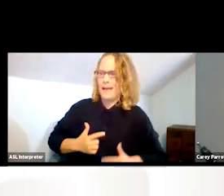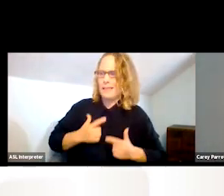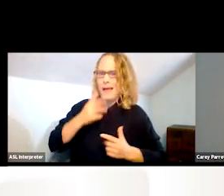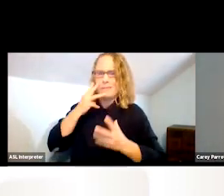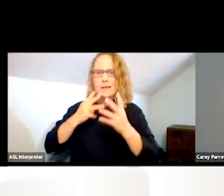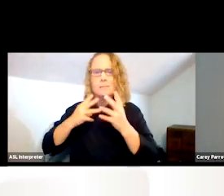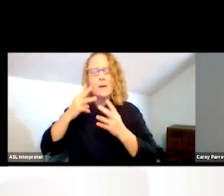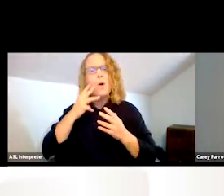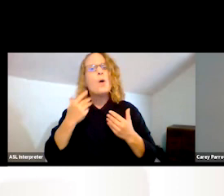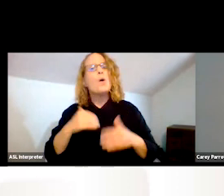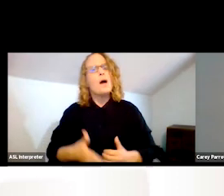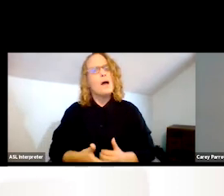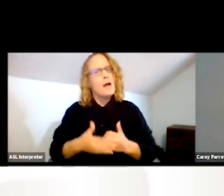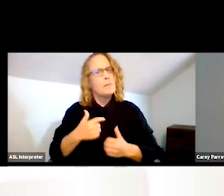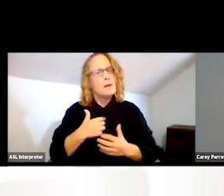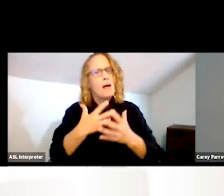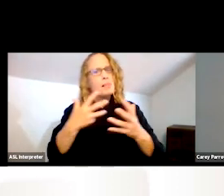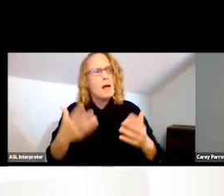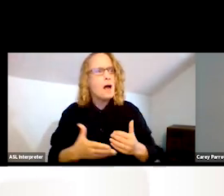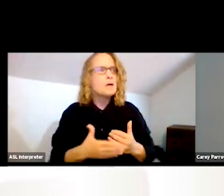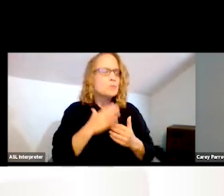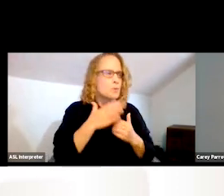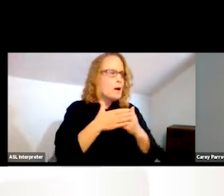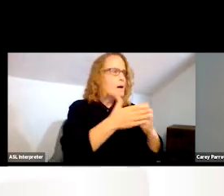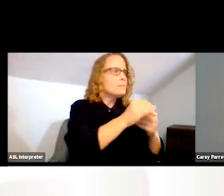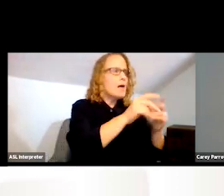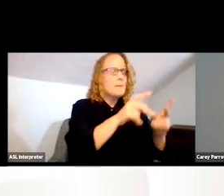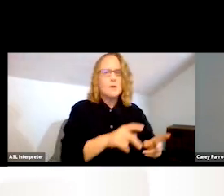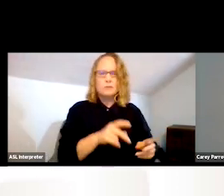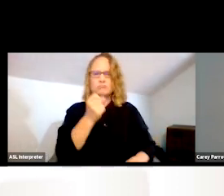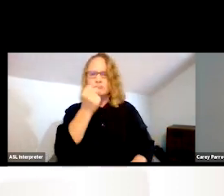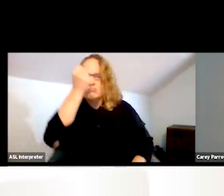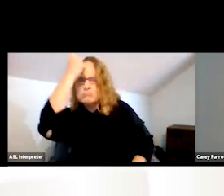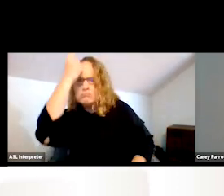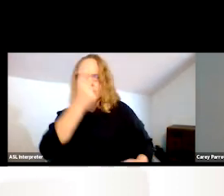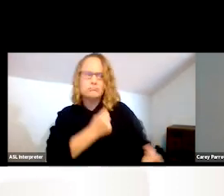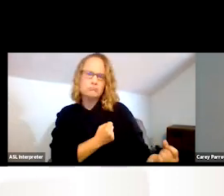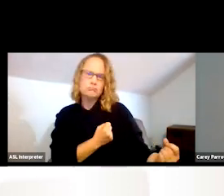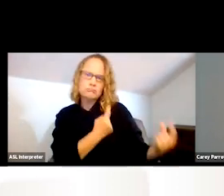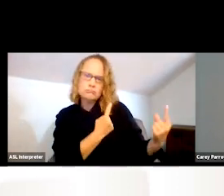when I'm working with my peers, and when I'm working with my clients.